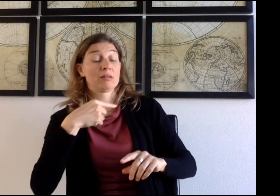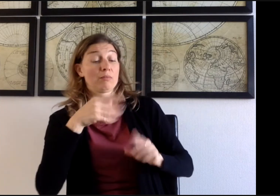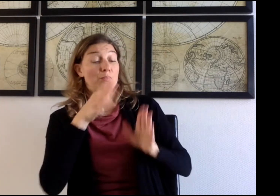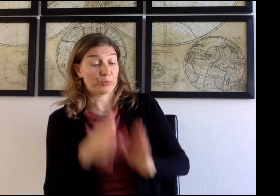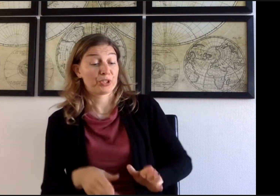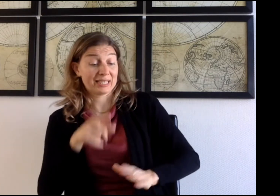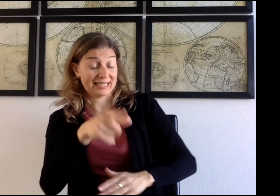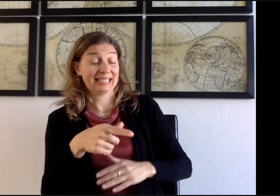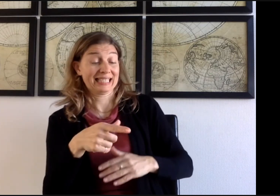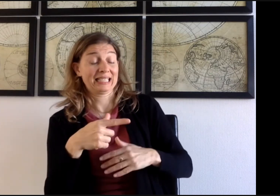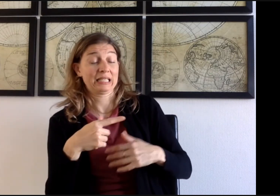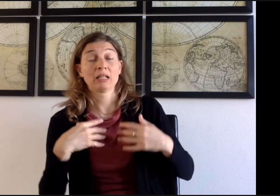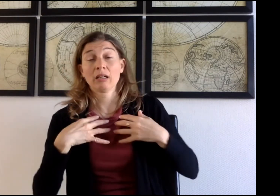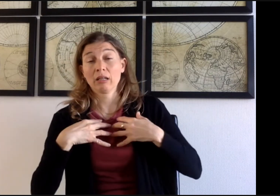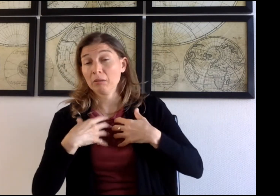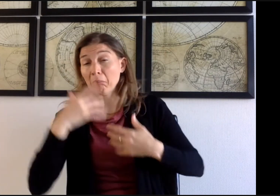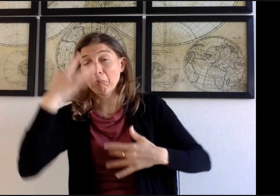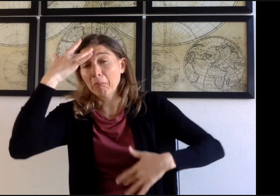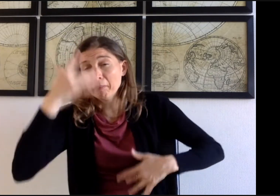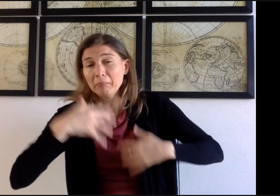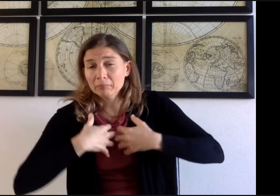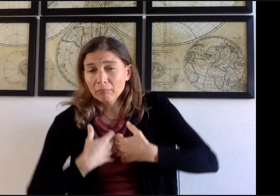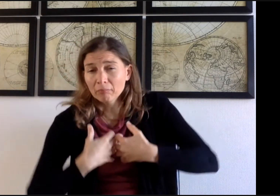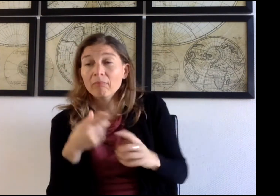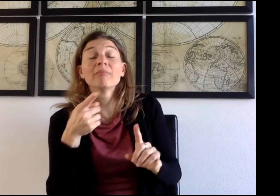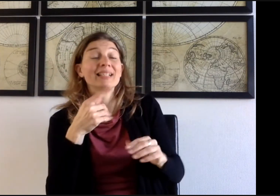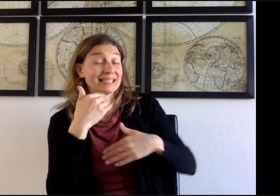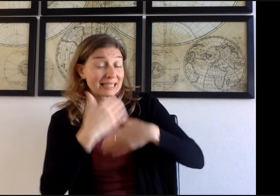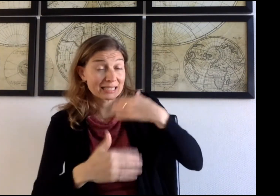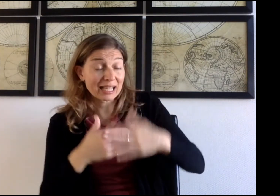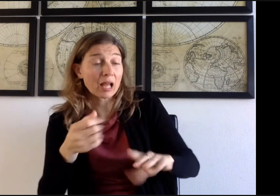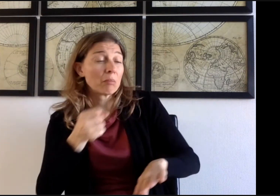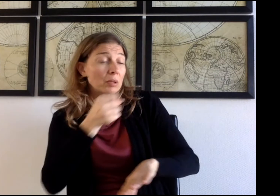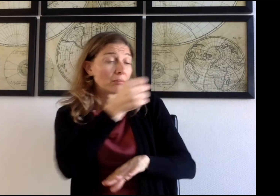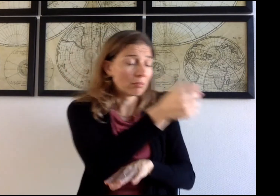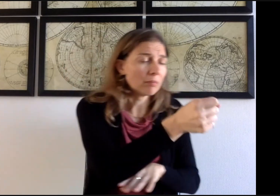We saw a lot of guidelines in the UK, in Spain, in Italy...